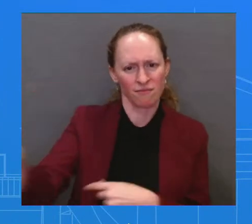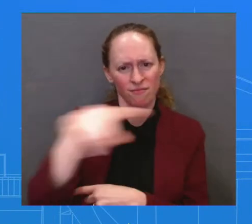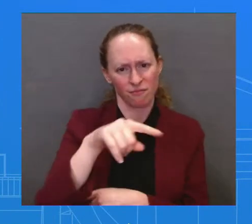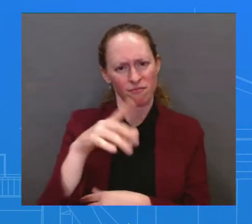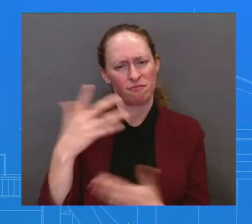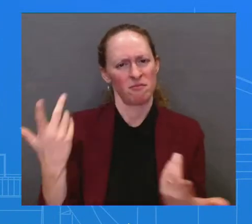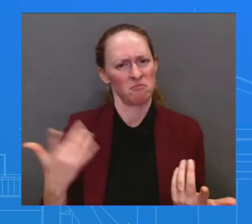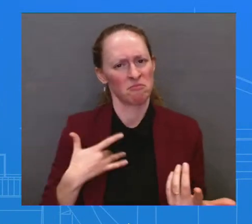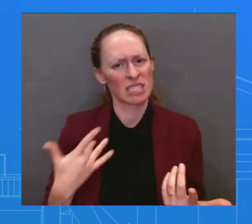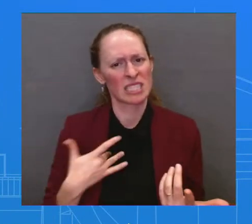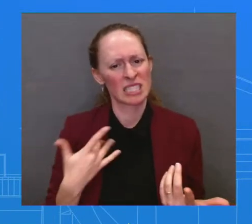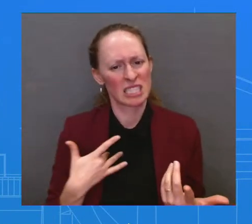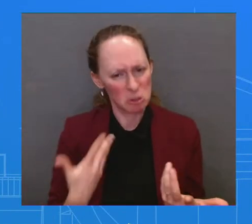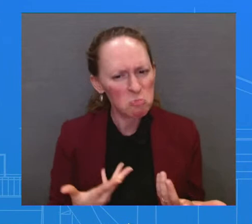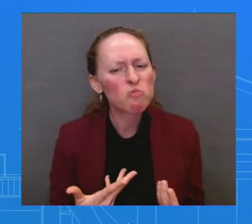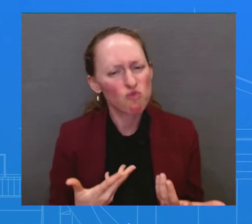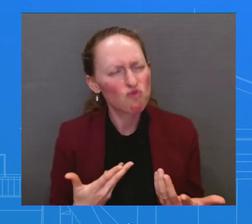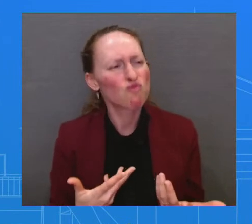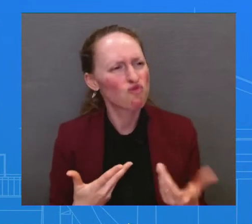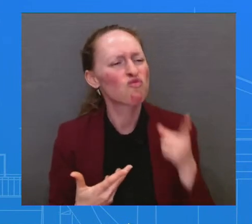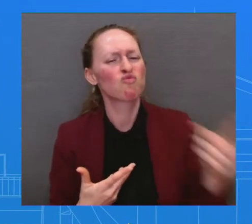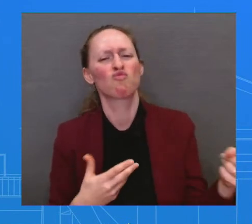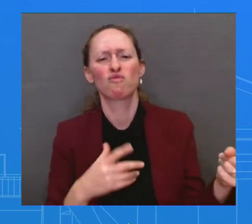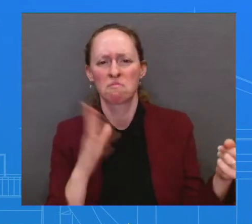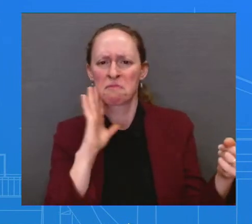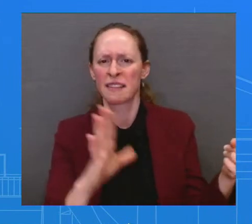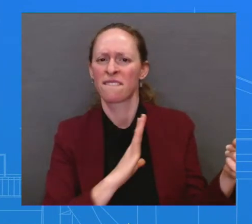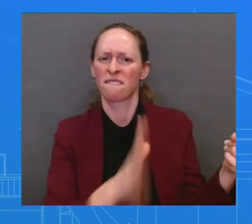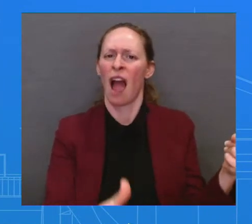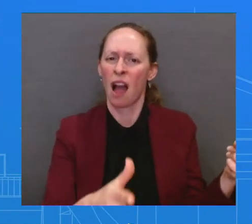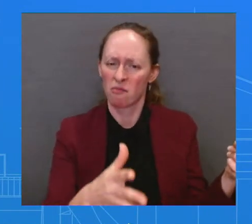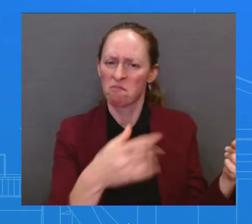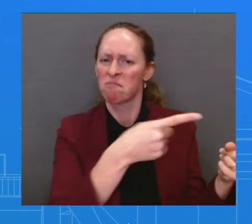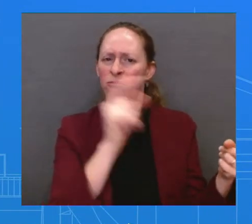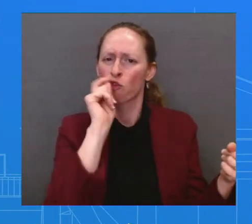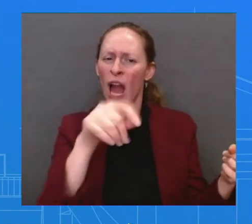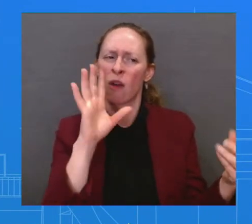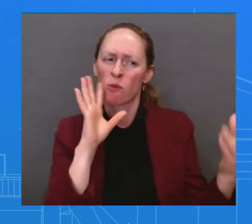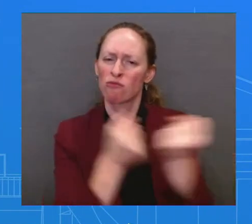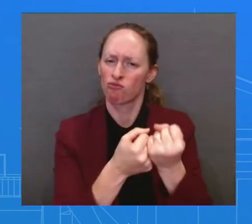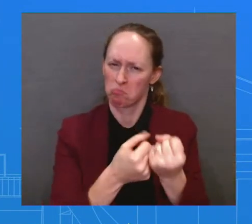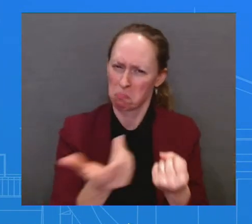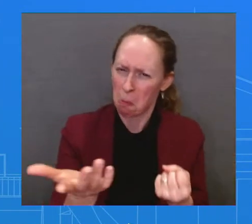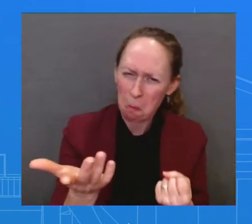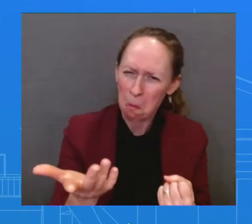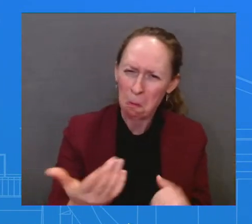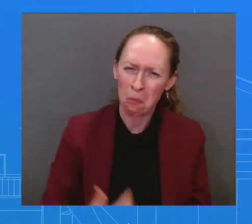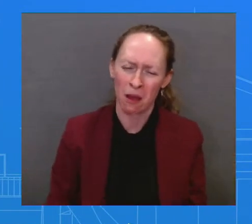you've heard us say this before: We truly appreciate the -- the strong bipartisan support that we have seen over the --